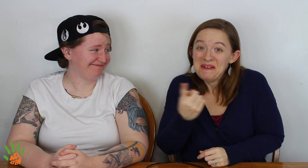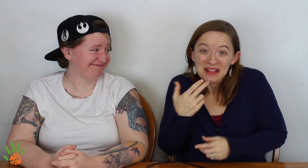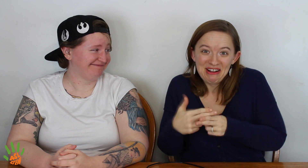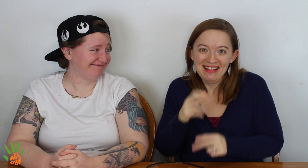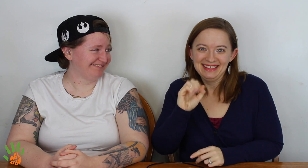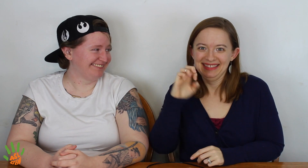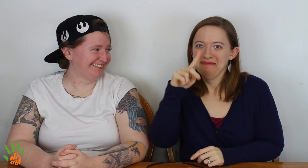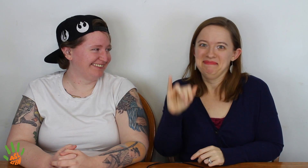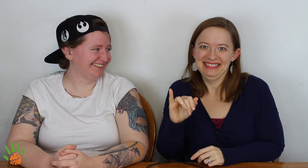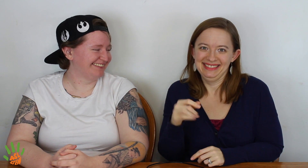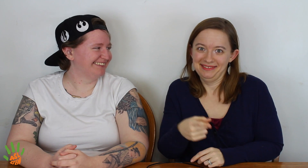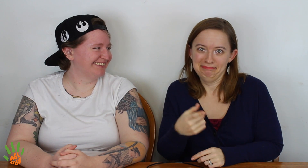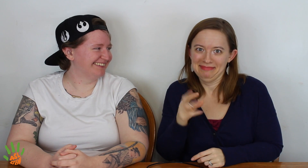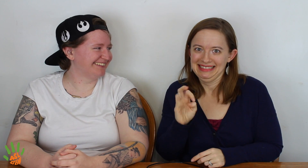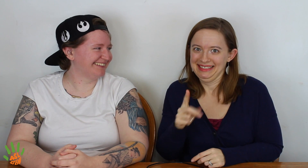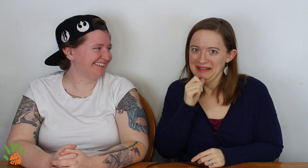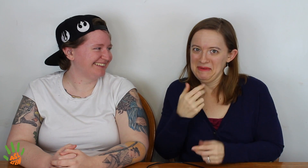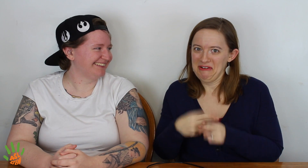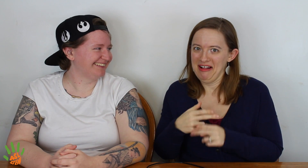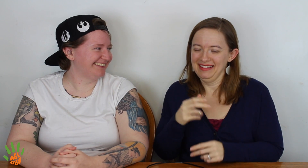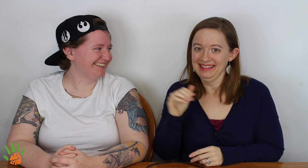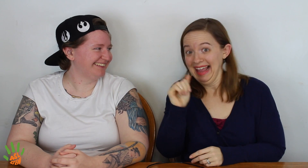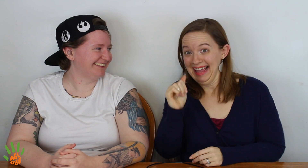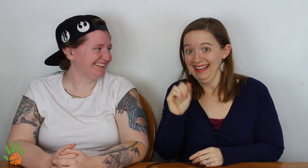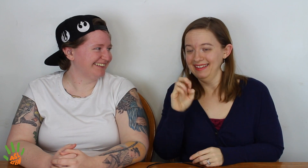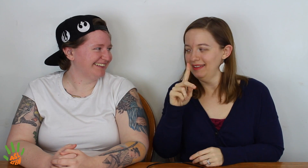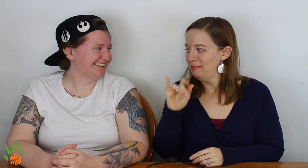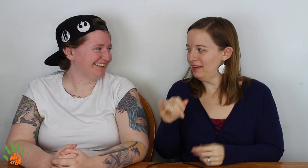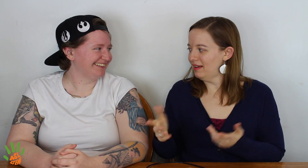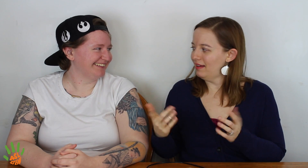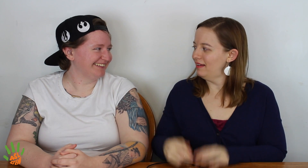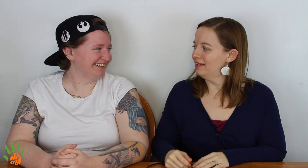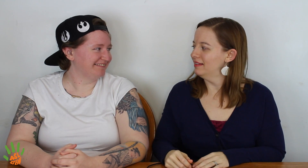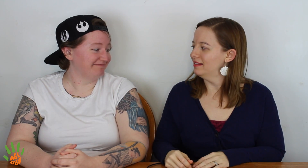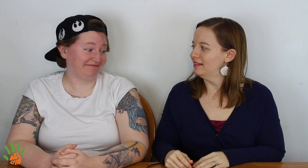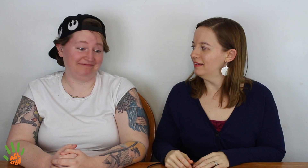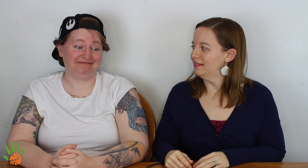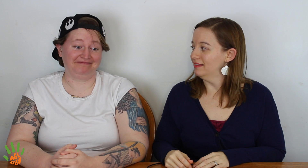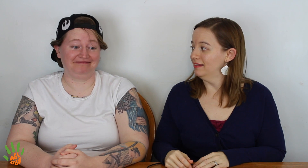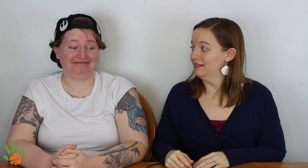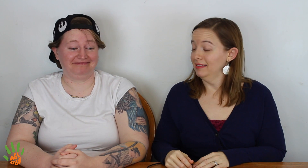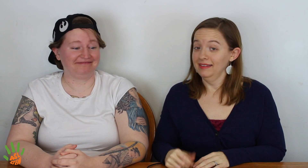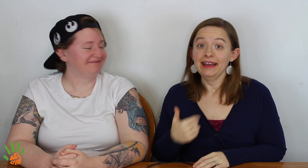I don't know. They just called it the SLPI. They didn't call it the "A" SLPI.